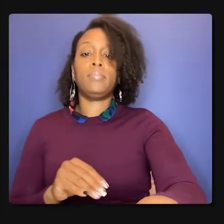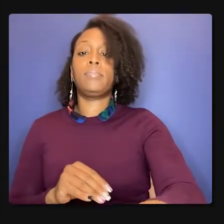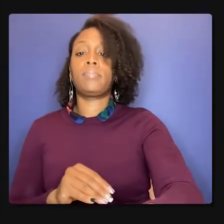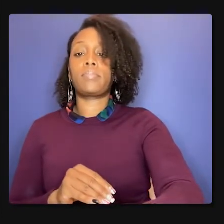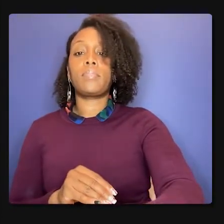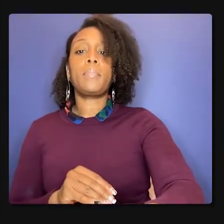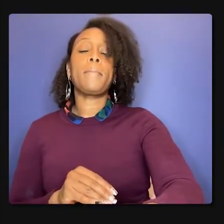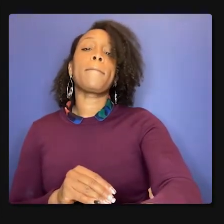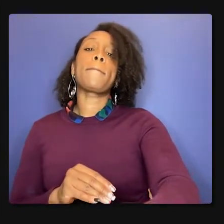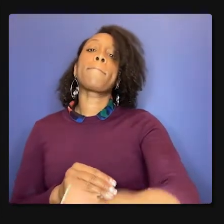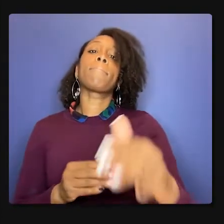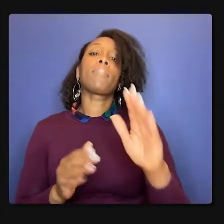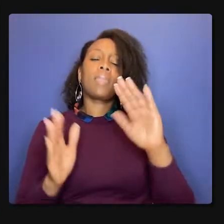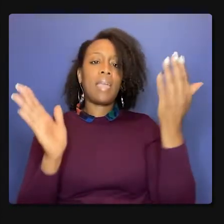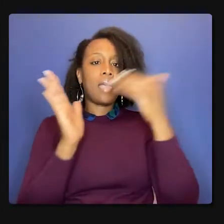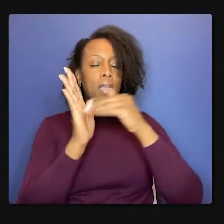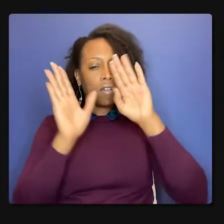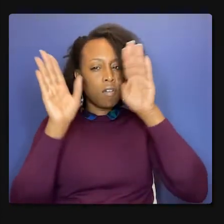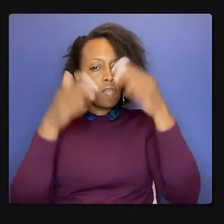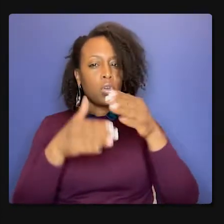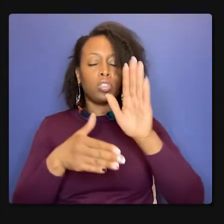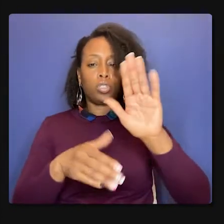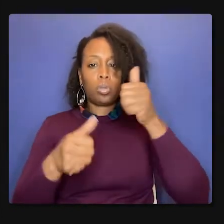on shipping your game as an ID@Xbox partner.